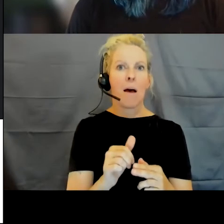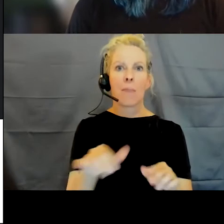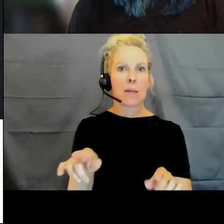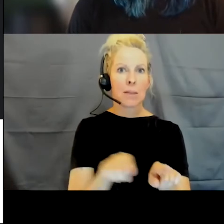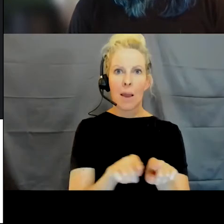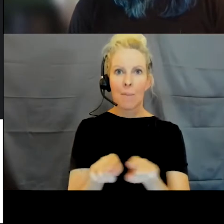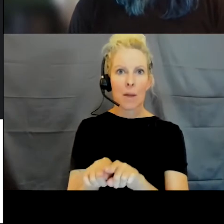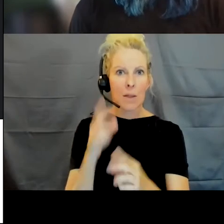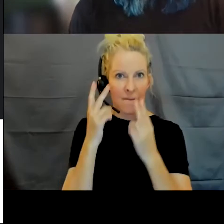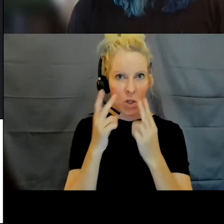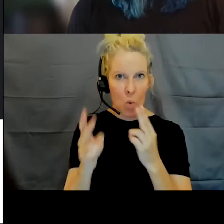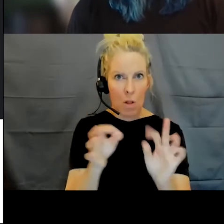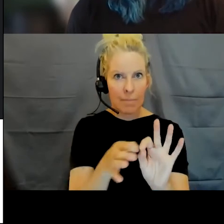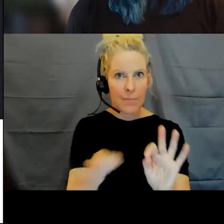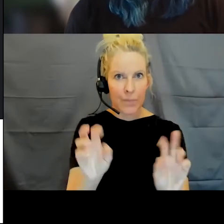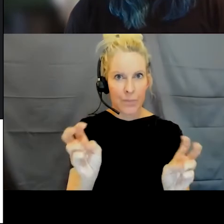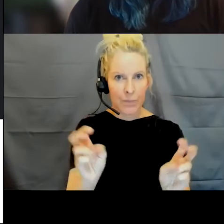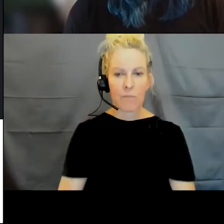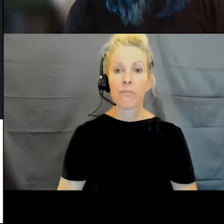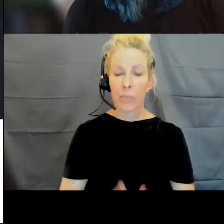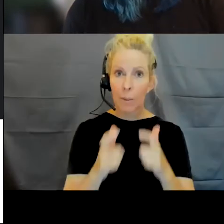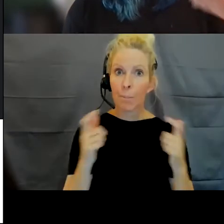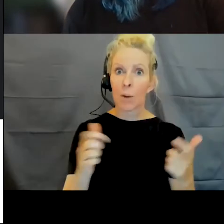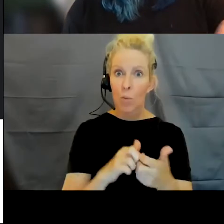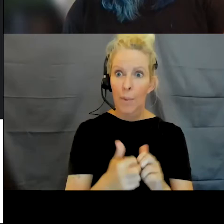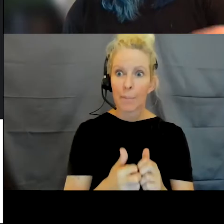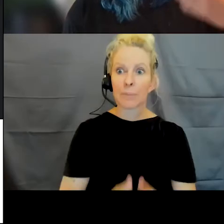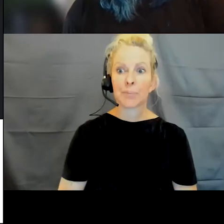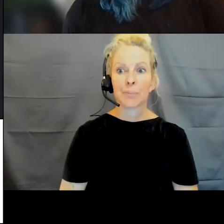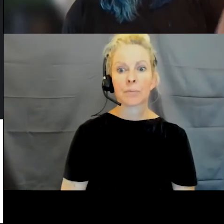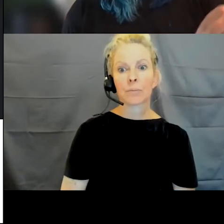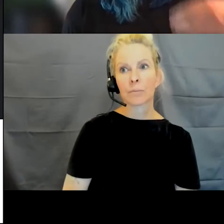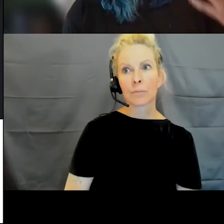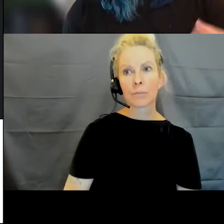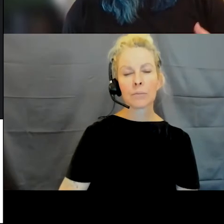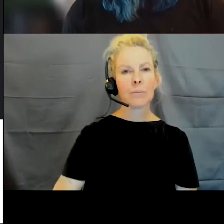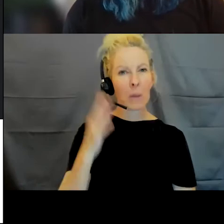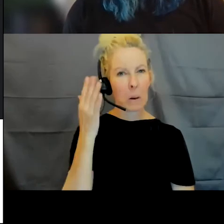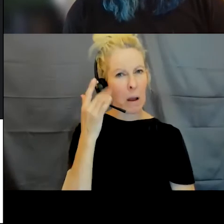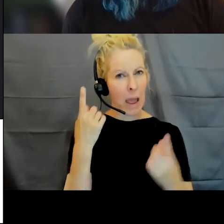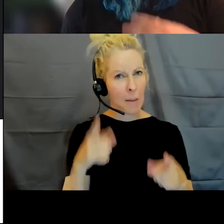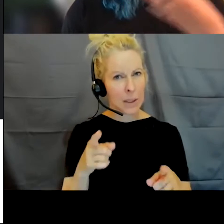on the screen. Here is the problem right? This all comes down to the accessible name calculation. Not